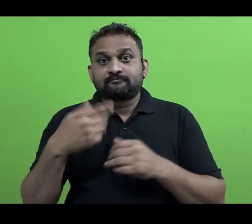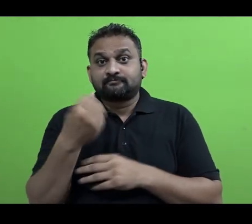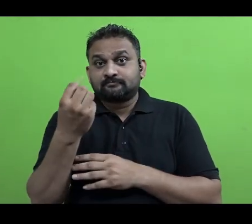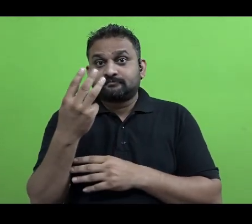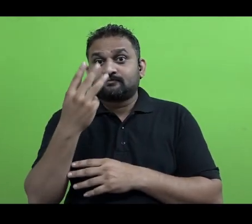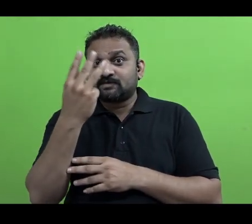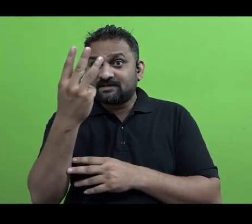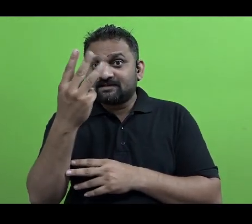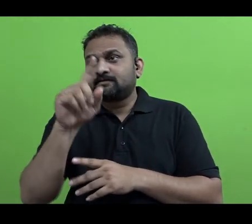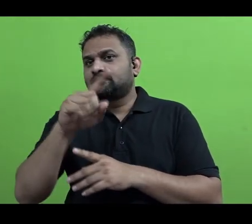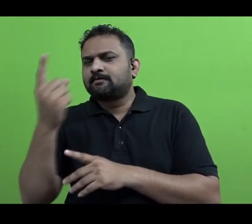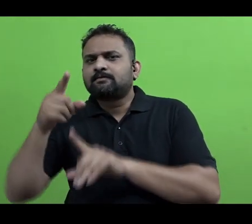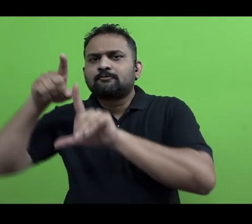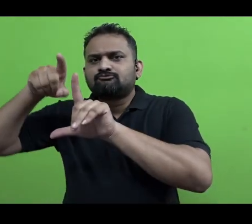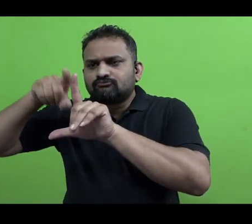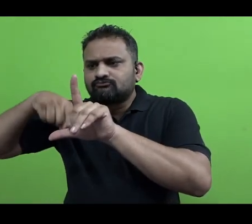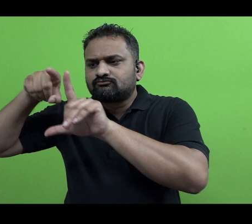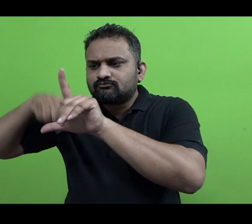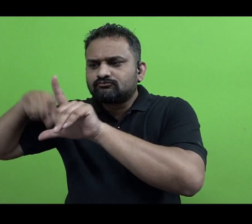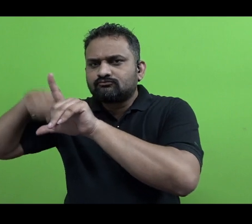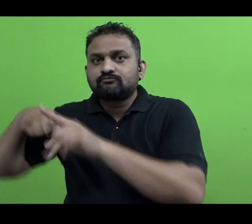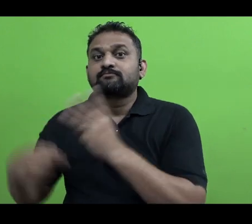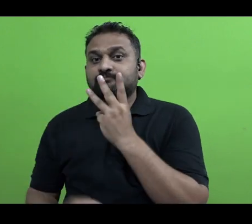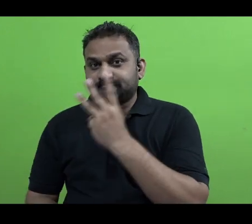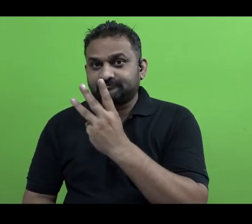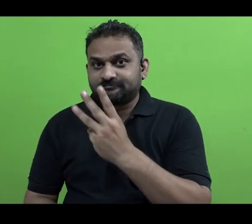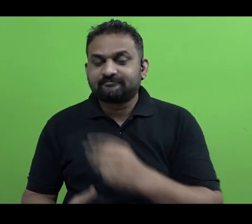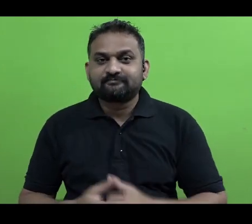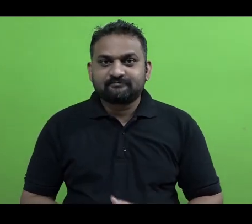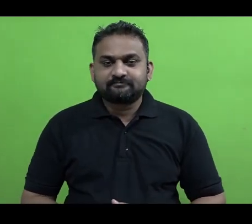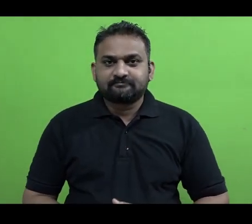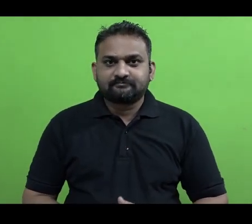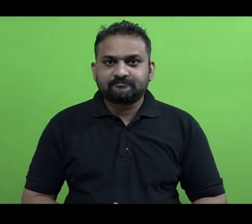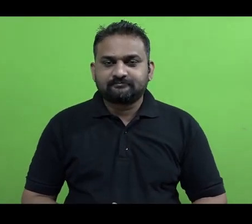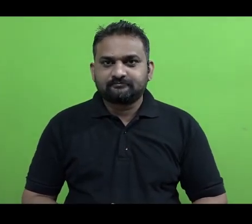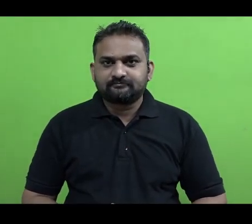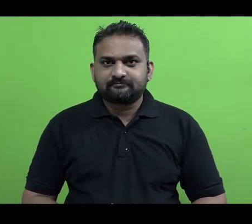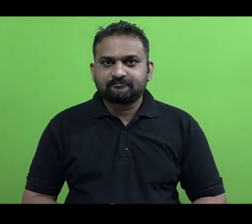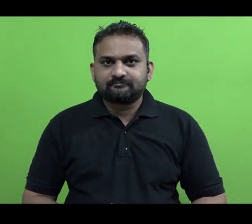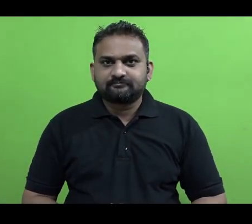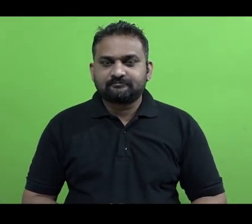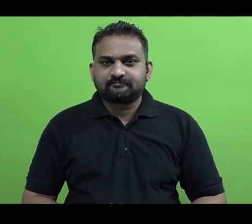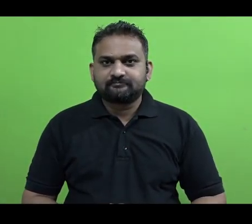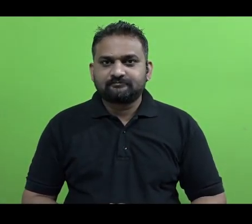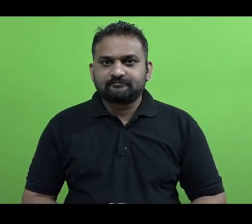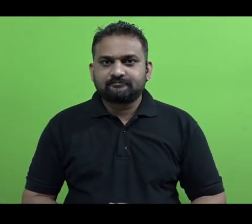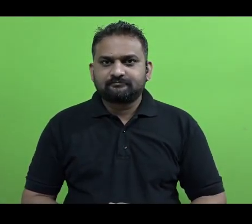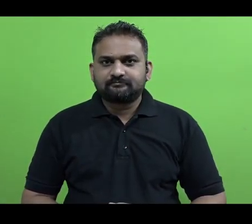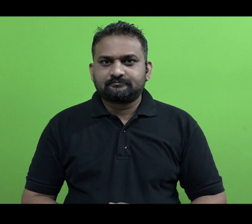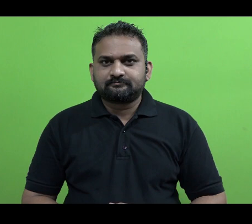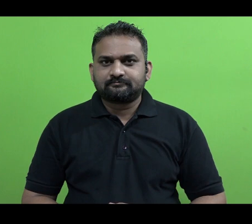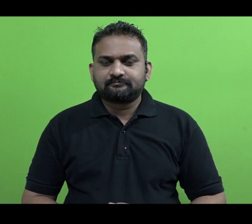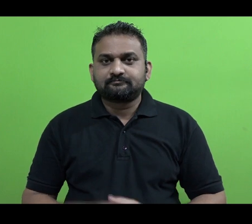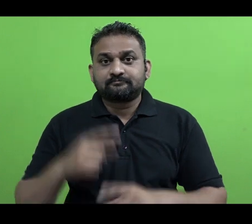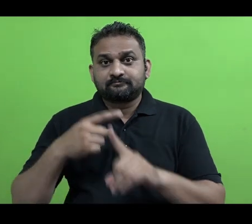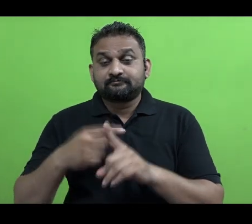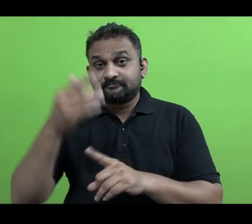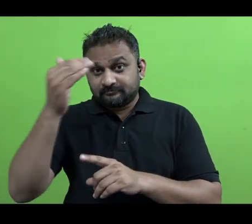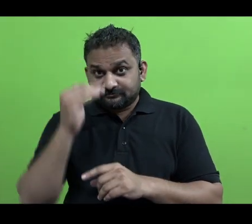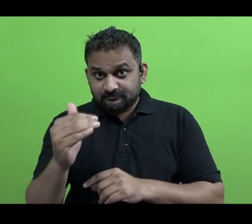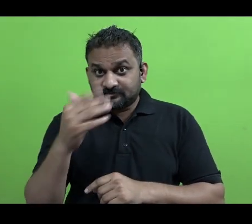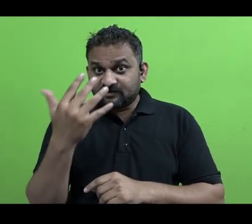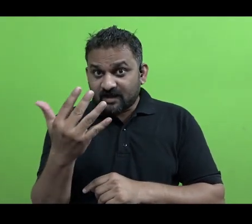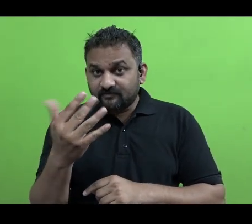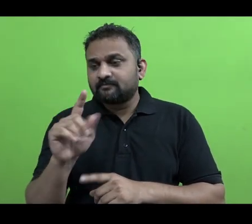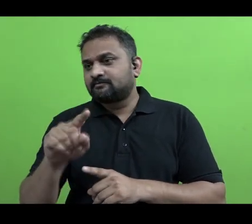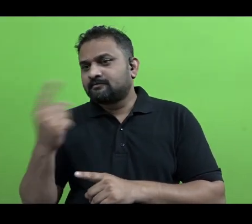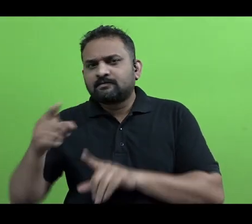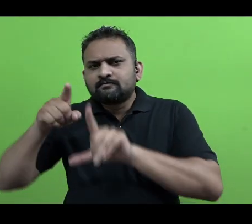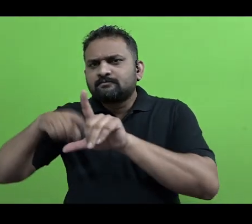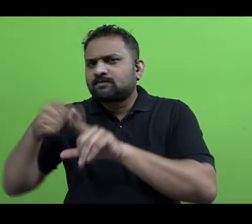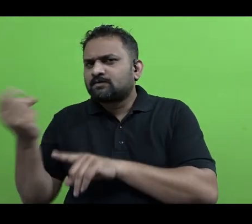Let's draw three lines for the number three : one two three and five lines for the number five: